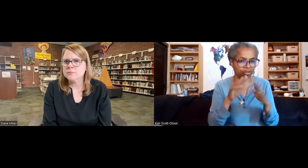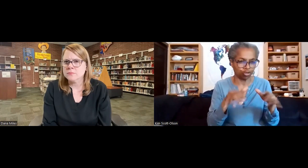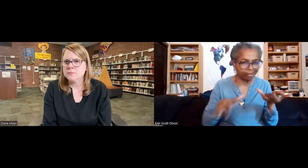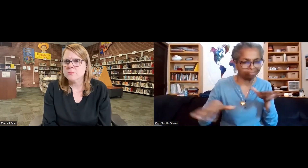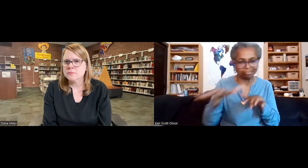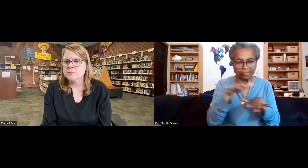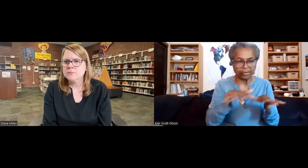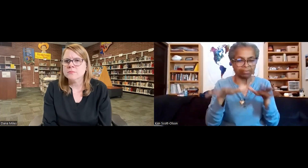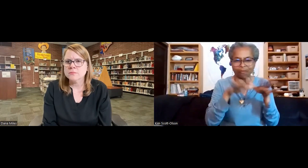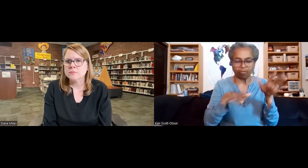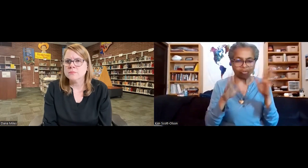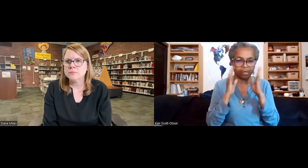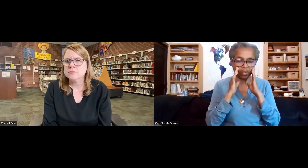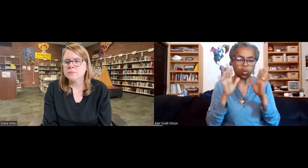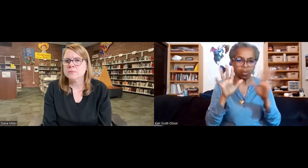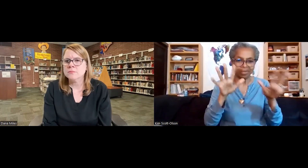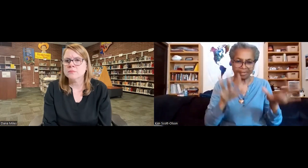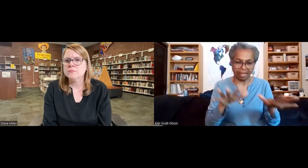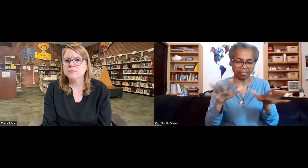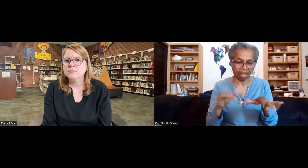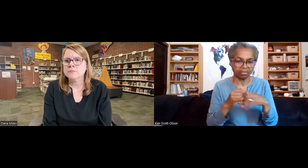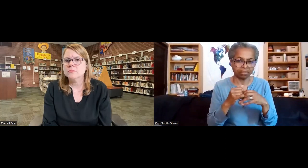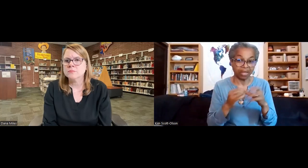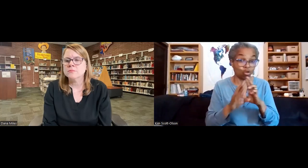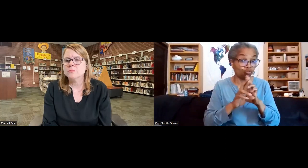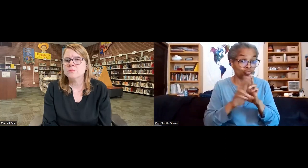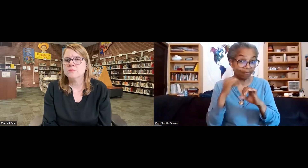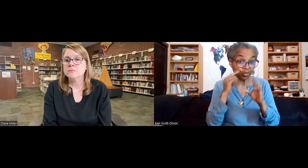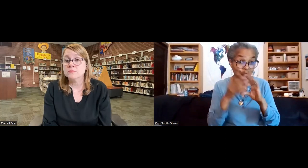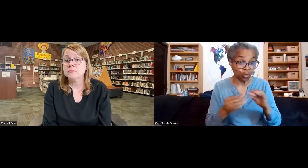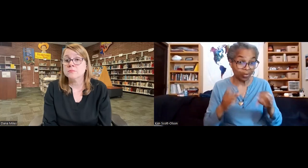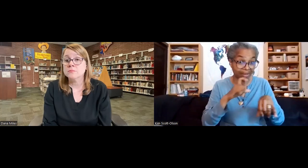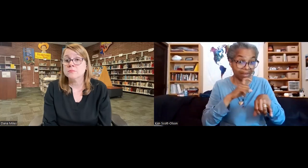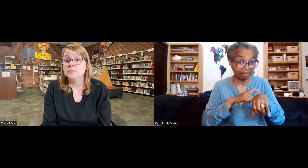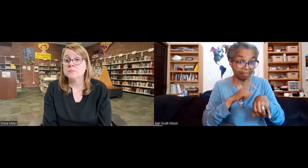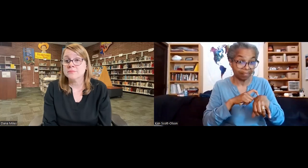getting them to be seated and things like that. We were ready for storytime at one point